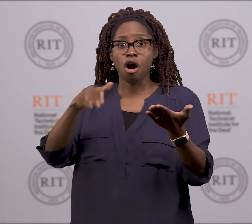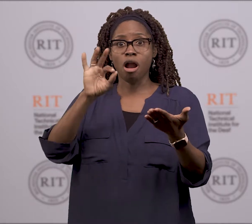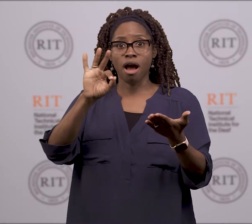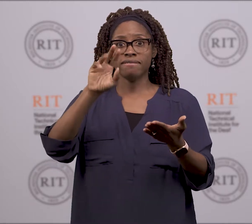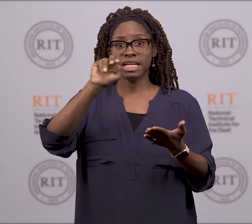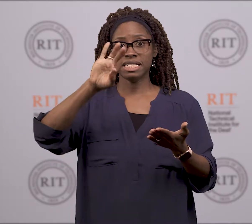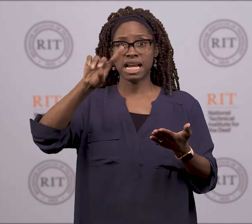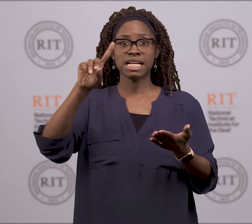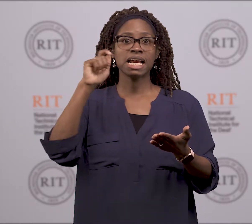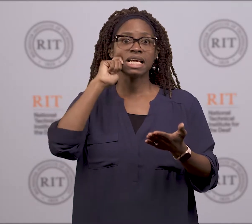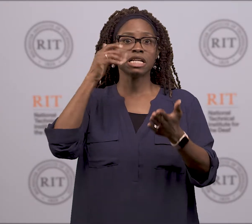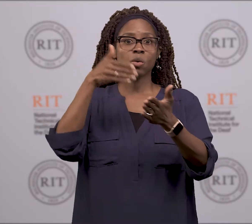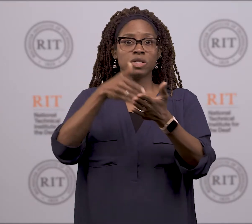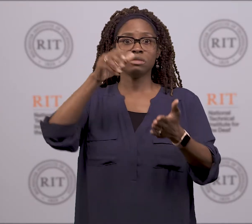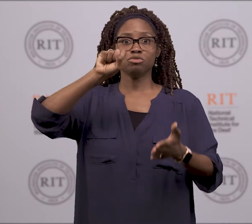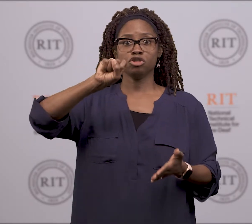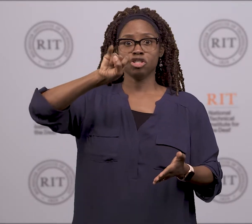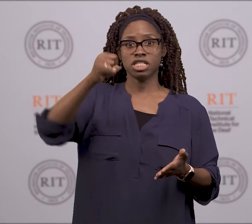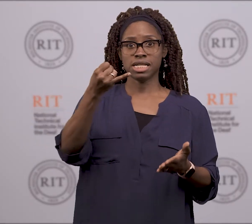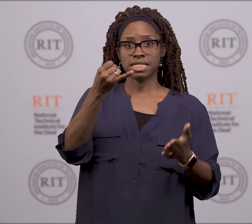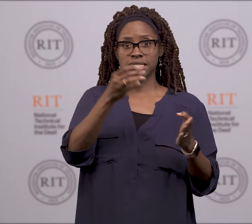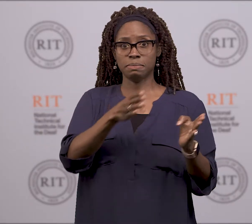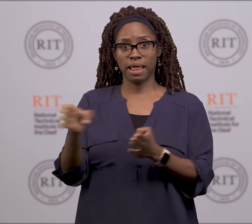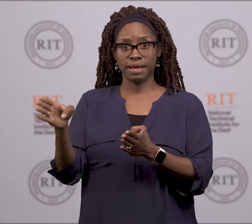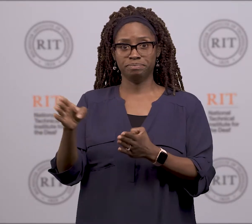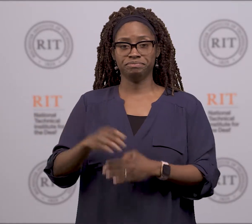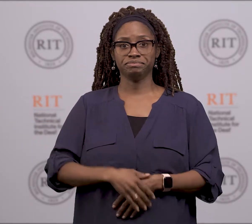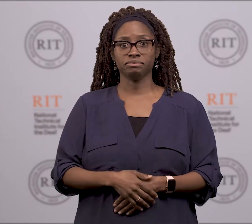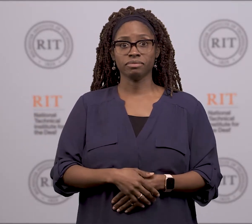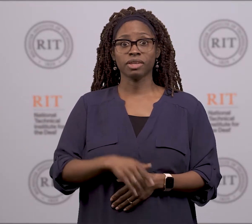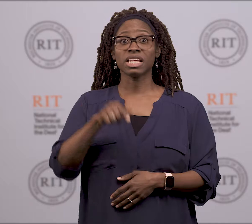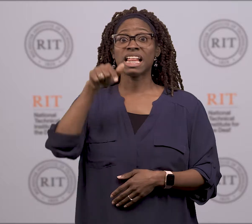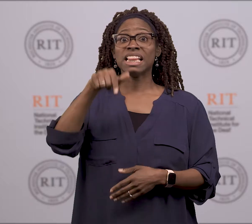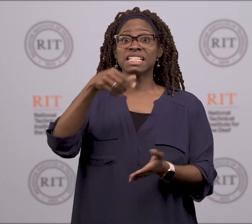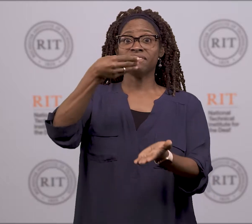as part of NTID’s Antiracism and Social Justice Plan.